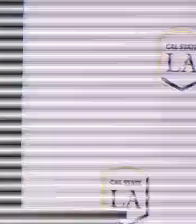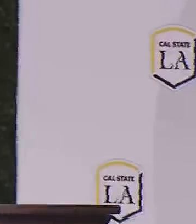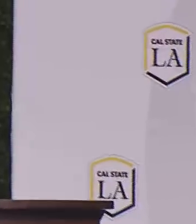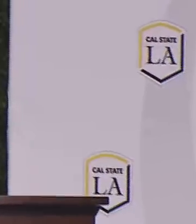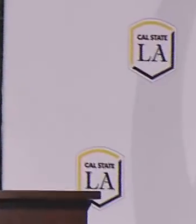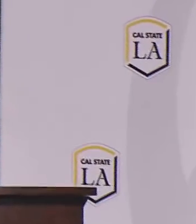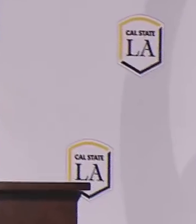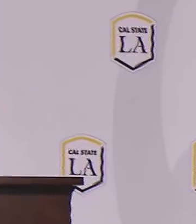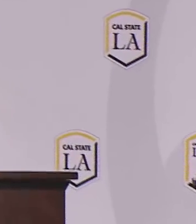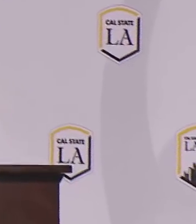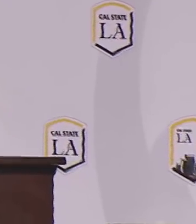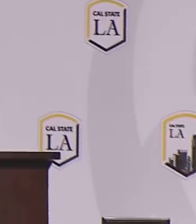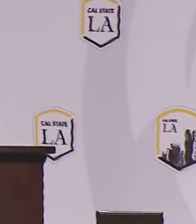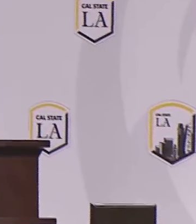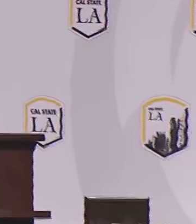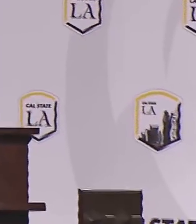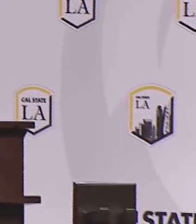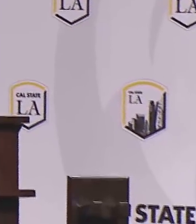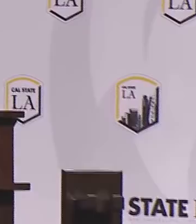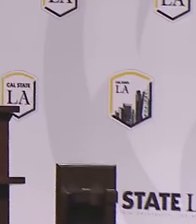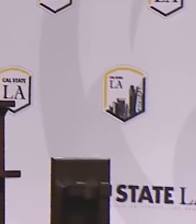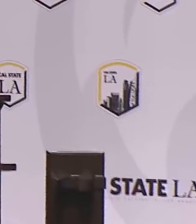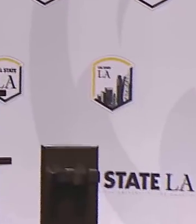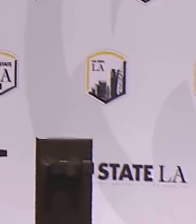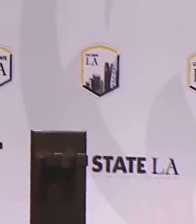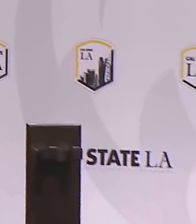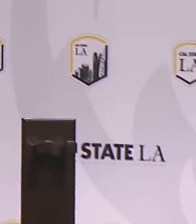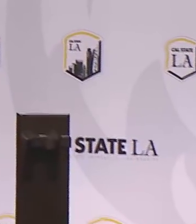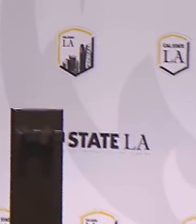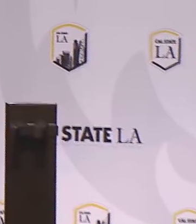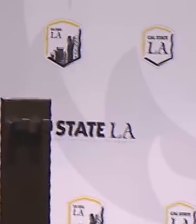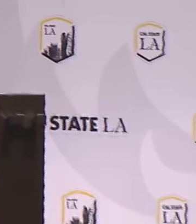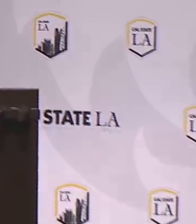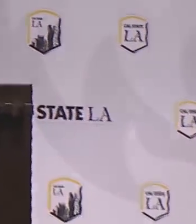NOW WILL EVERYONE PLEASE RISE FOR THE ACADEMIC PROCESSION?